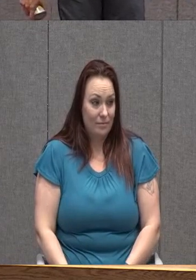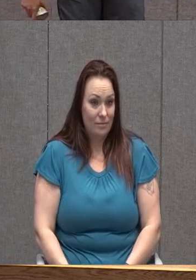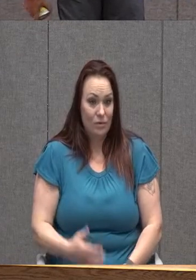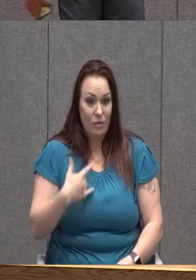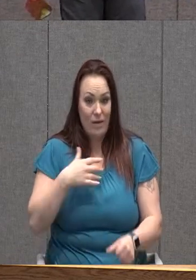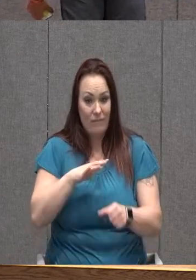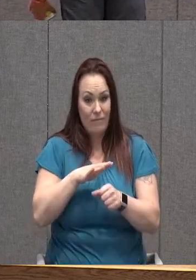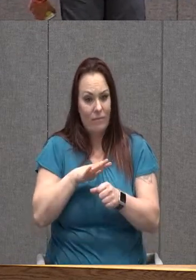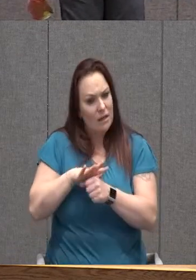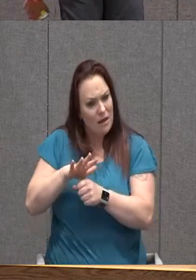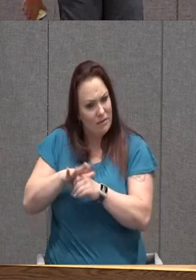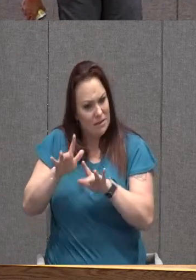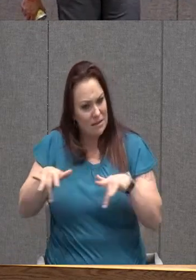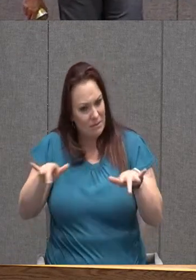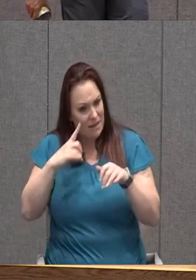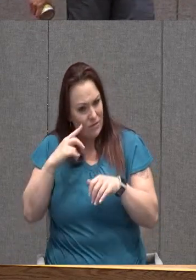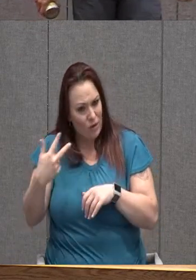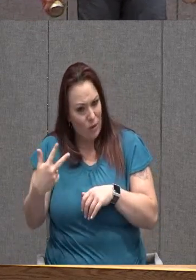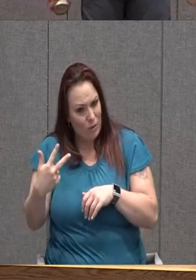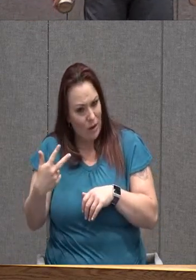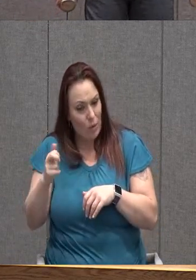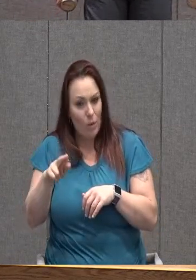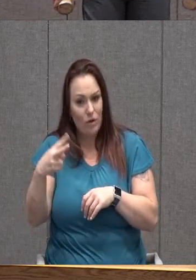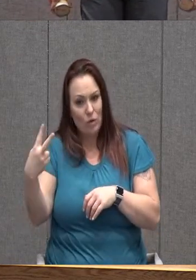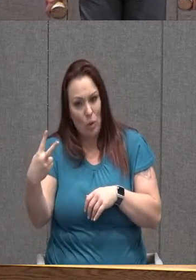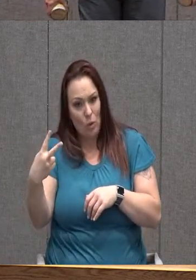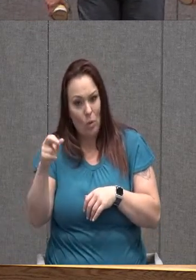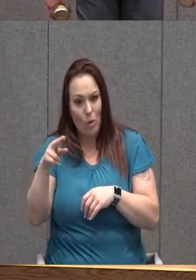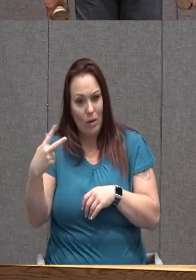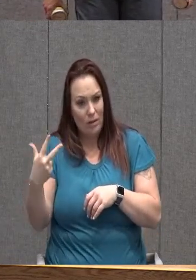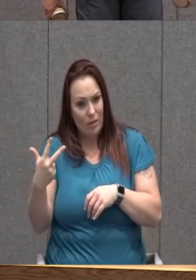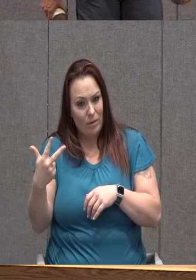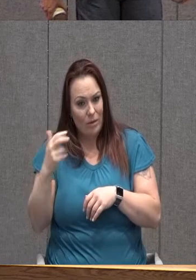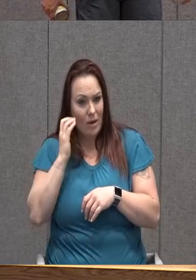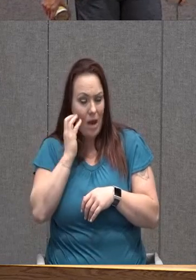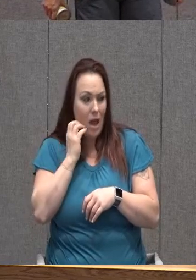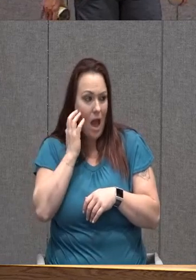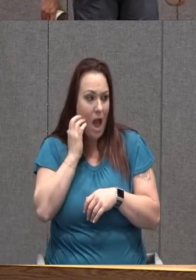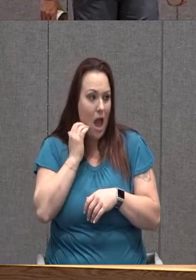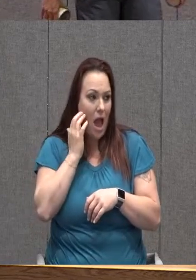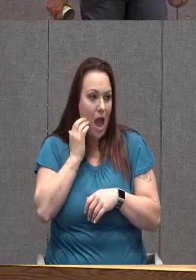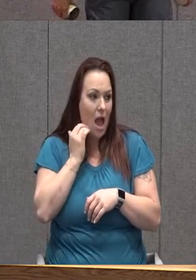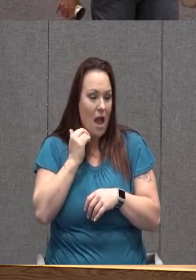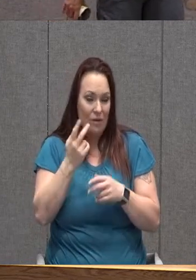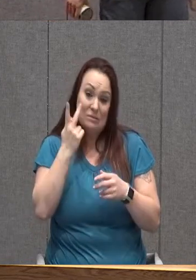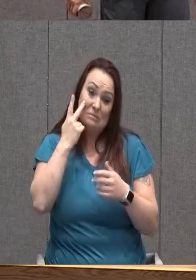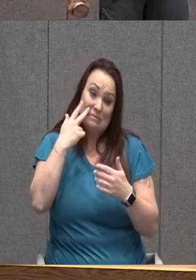or just two, or just one? I don't know, we'll see